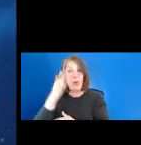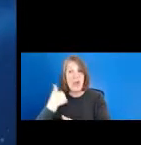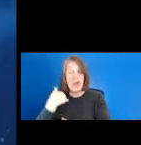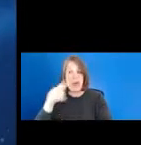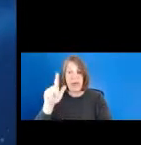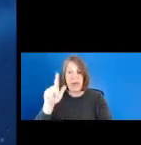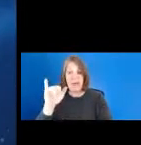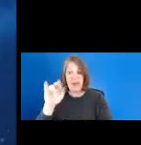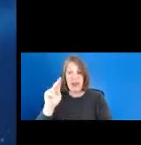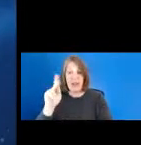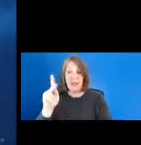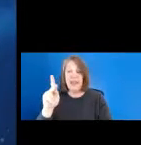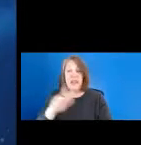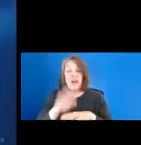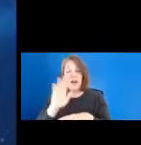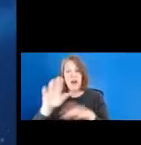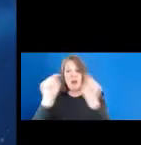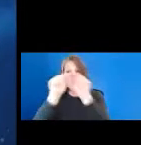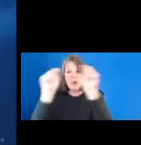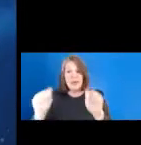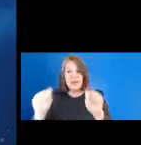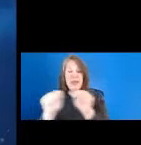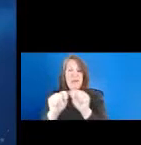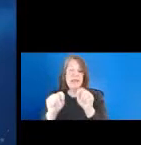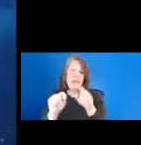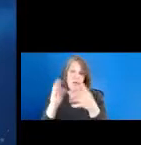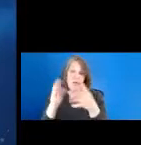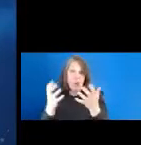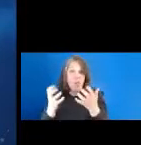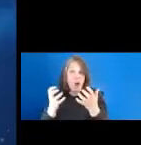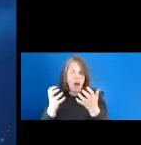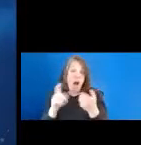on your template. If you 16:20:13 would like to go in, as you are working